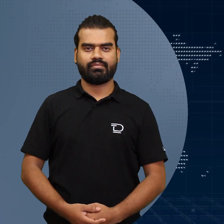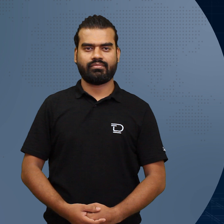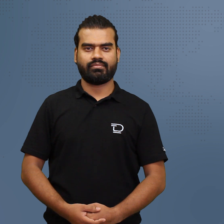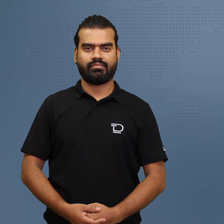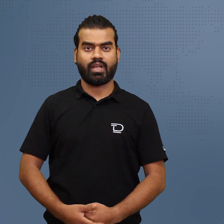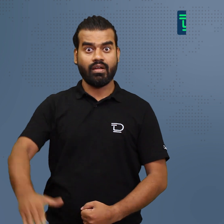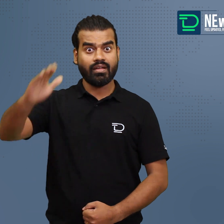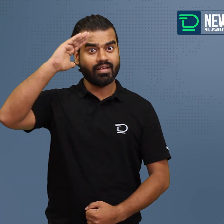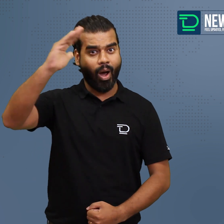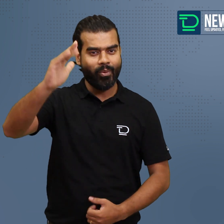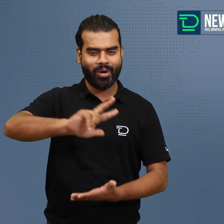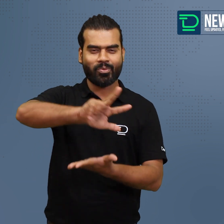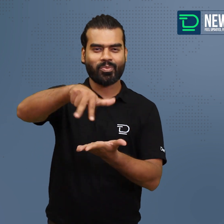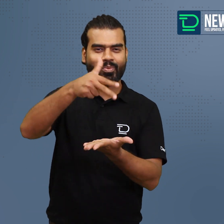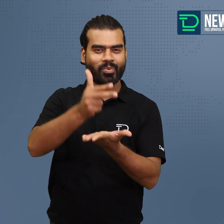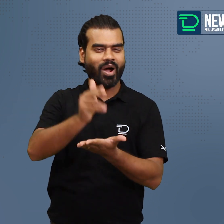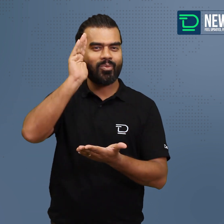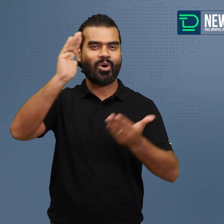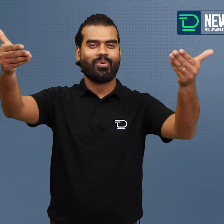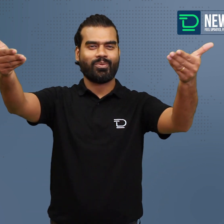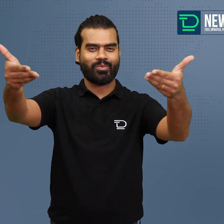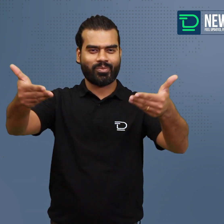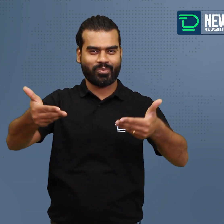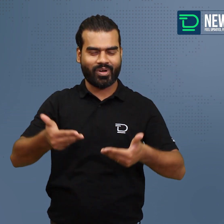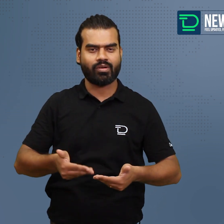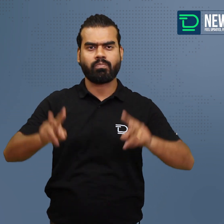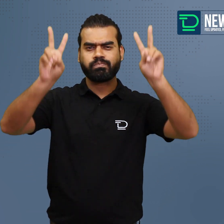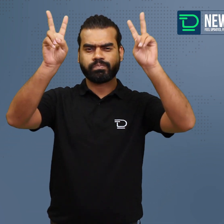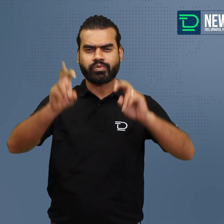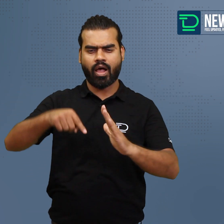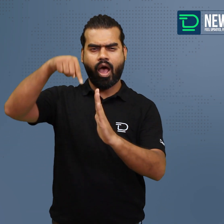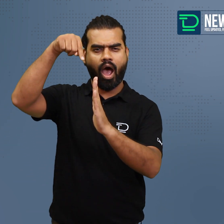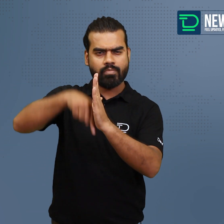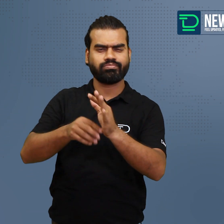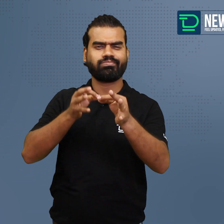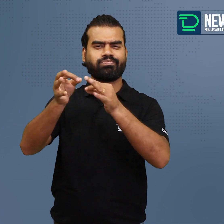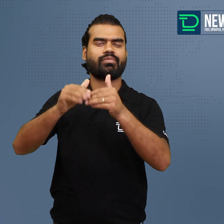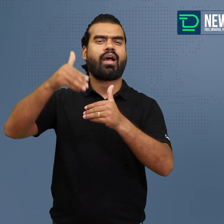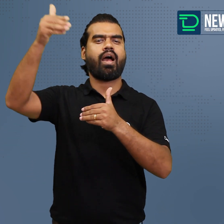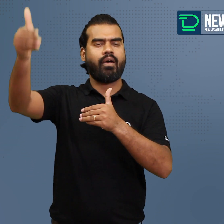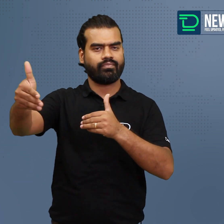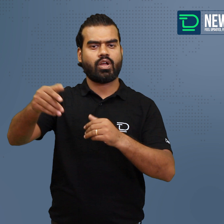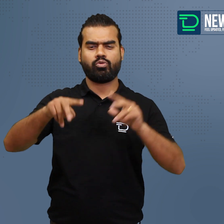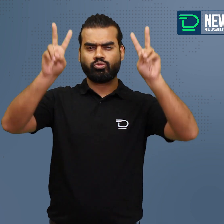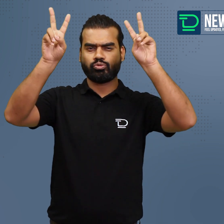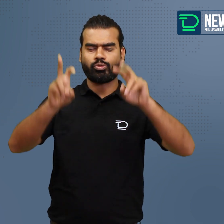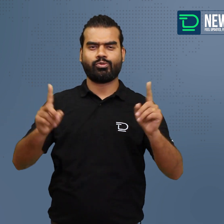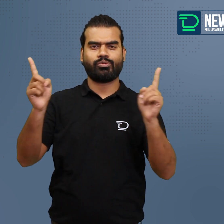Hello, welcome to Deaf Talks NEWS. Today’s headlines